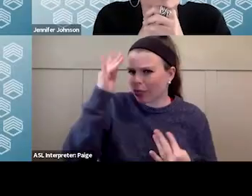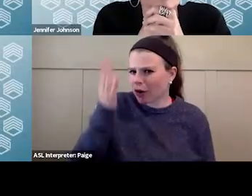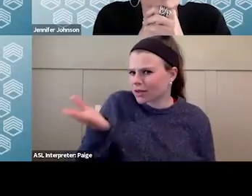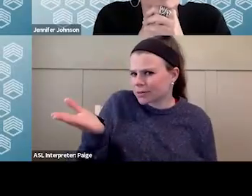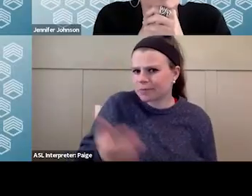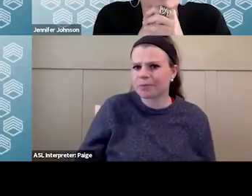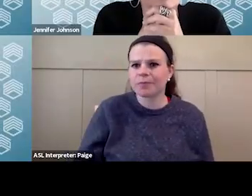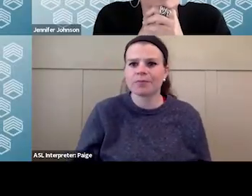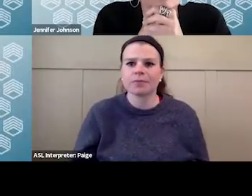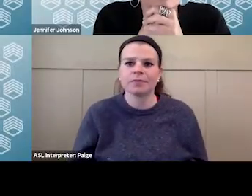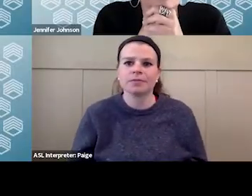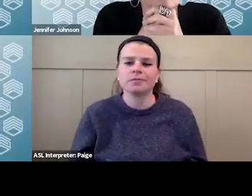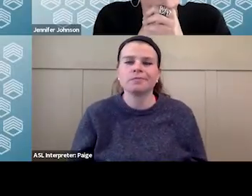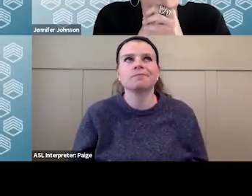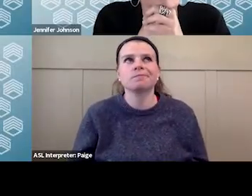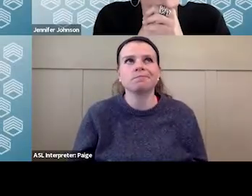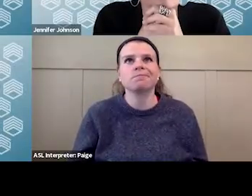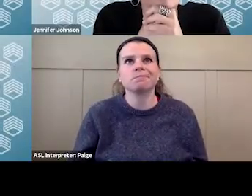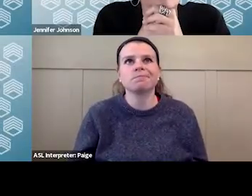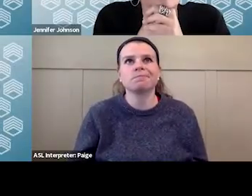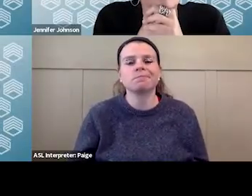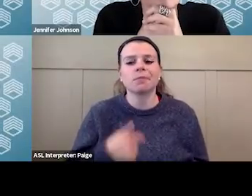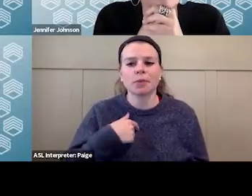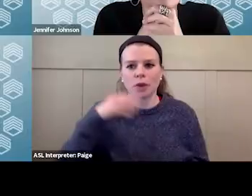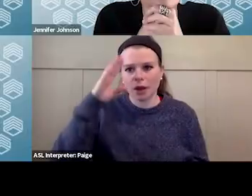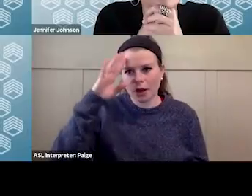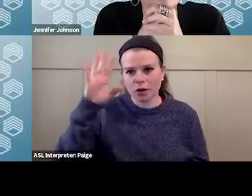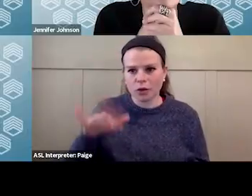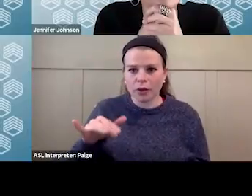I, um, I know that through the Council of State Governments, that they have